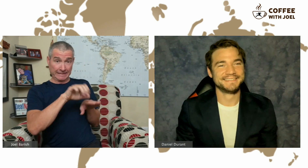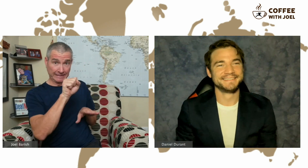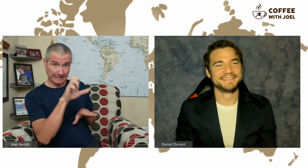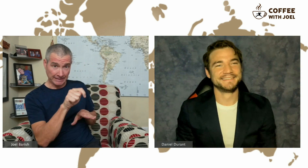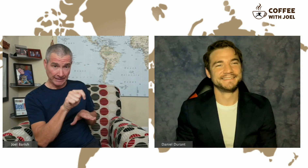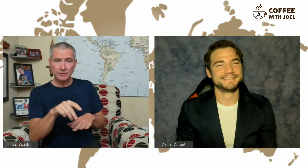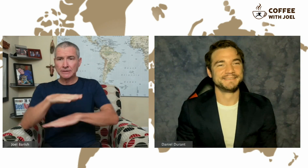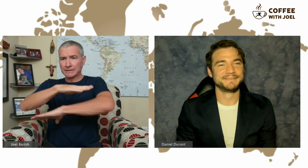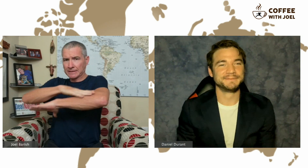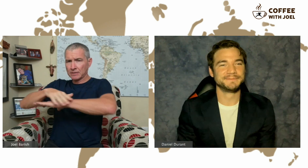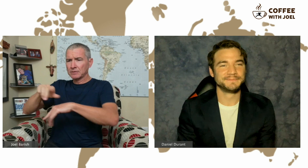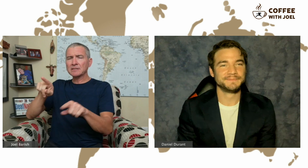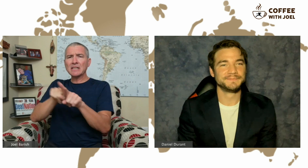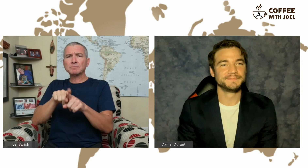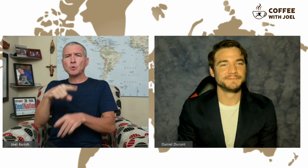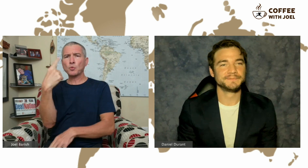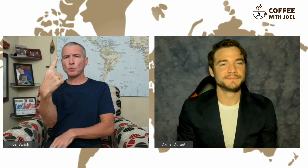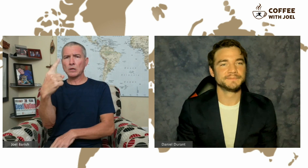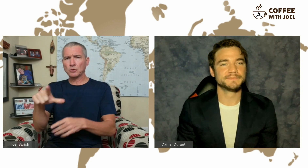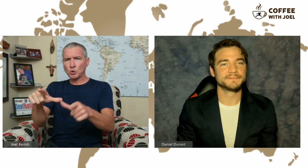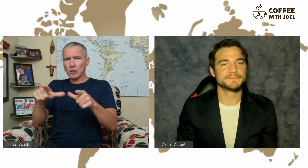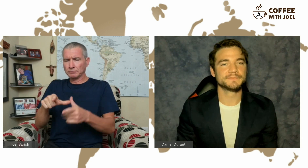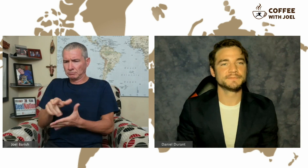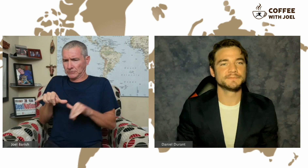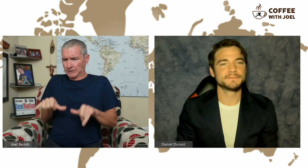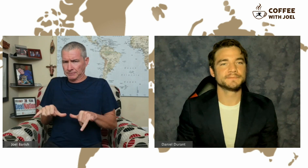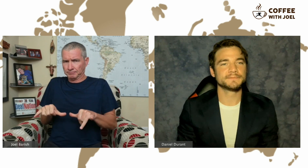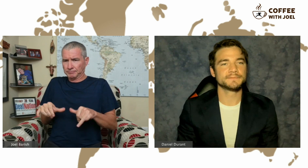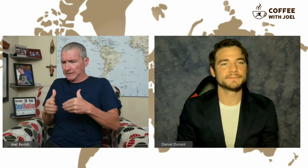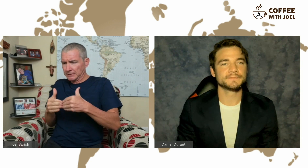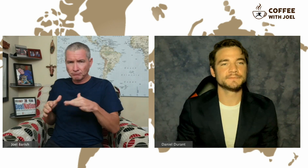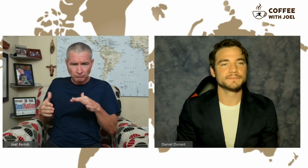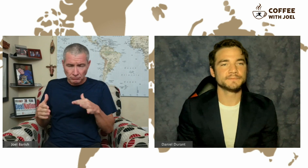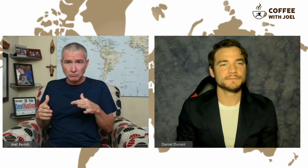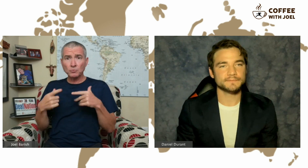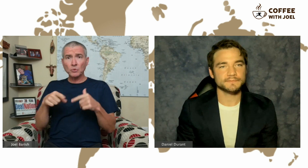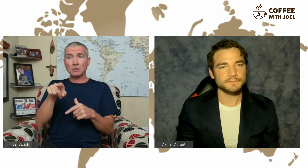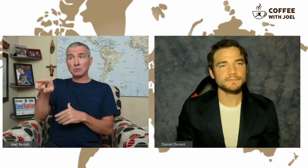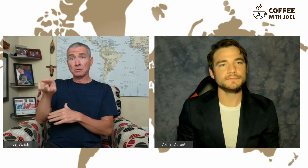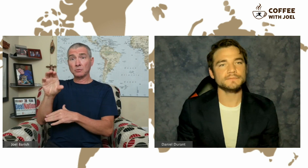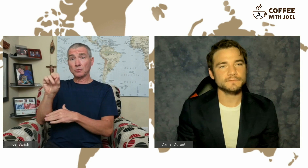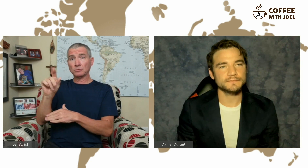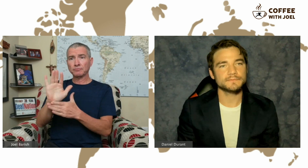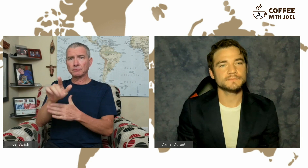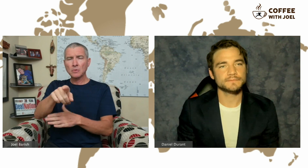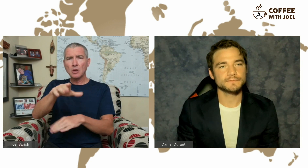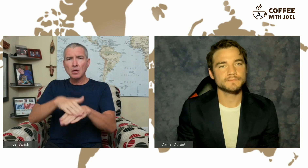Right. On the set, and on stage, it’s like it’s on one location, while with the CODA movie